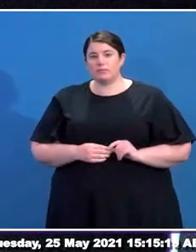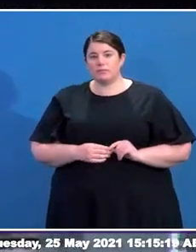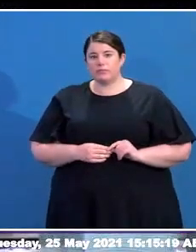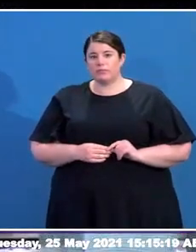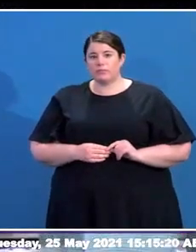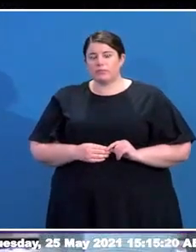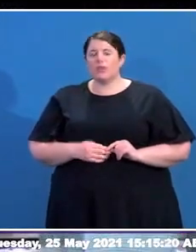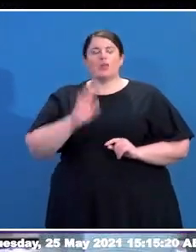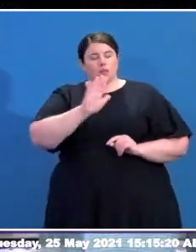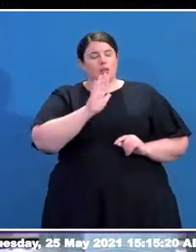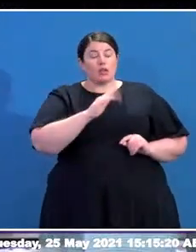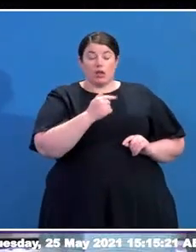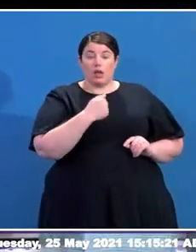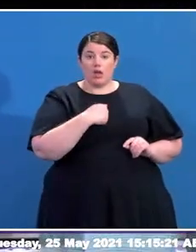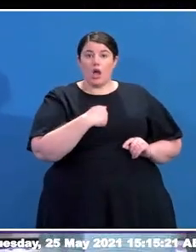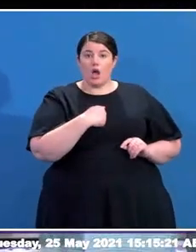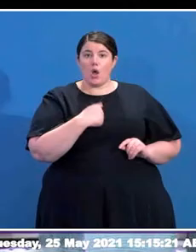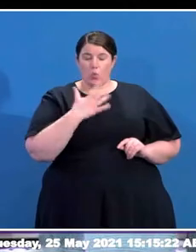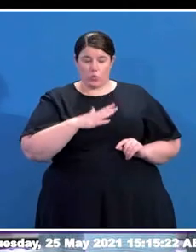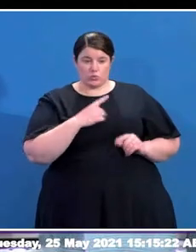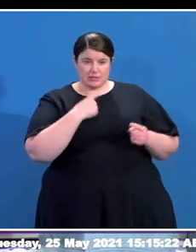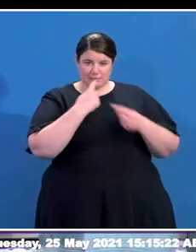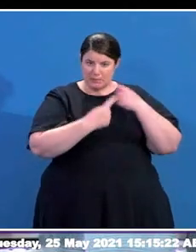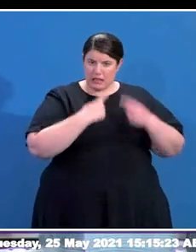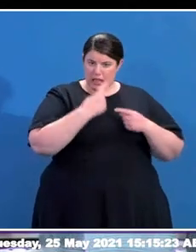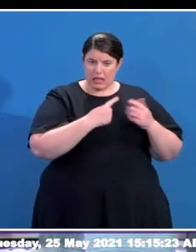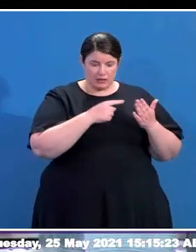Just to explain what I have in my mind, can you go to page seven, please.